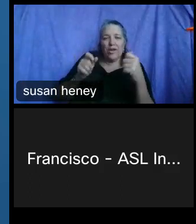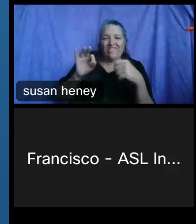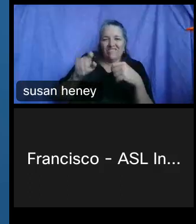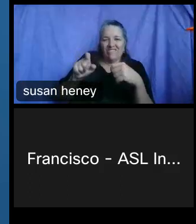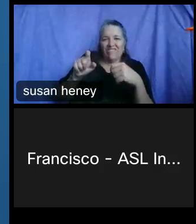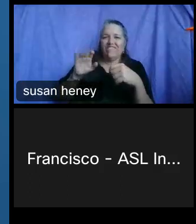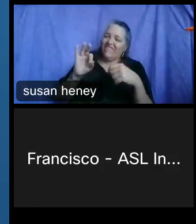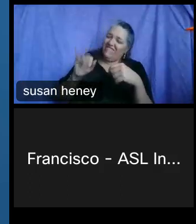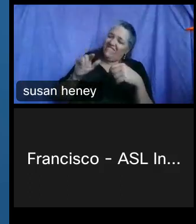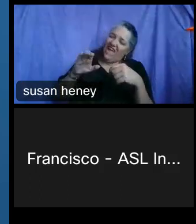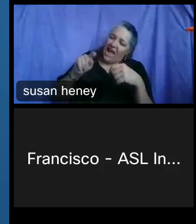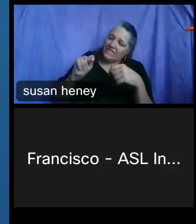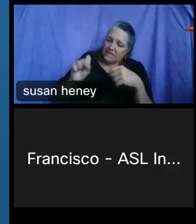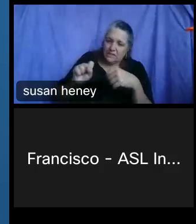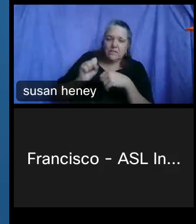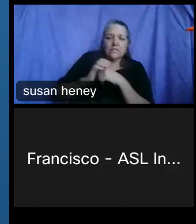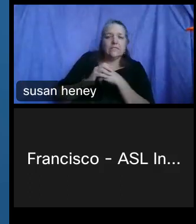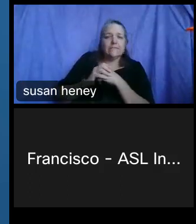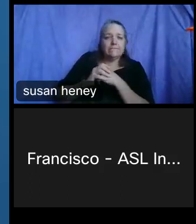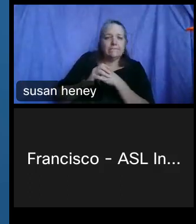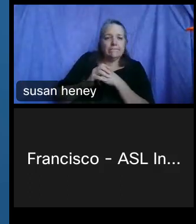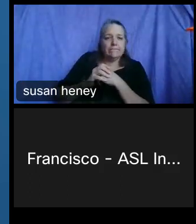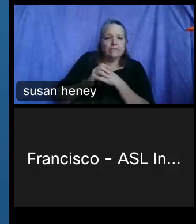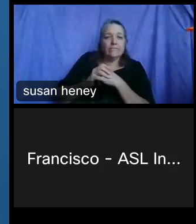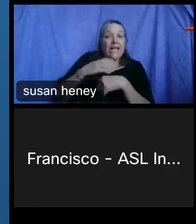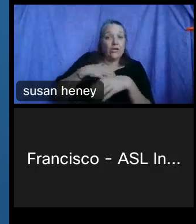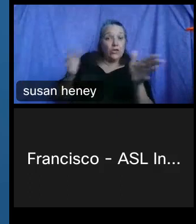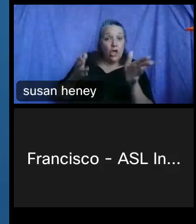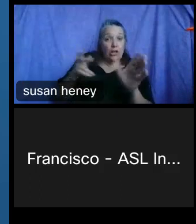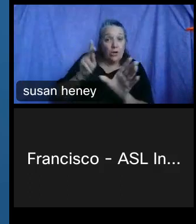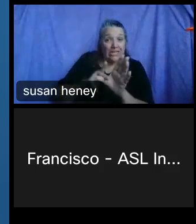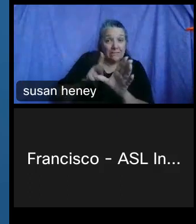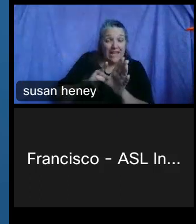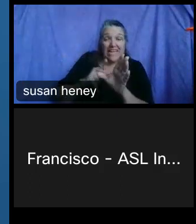submit your answers. And I encourage everyone to participate. Your five minutes starts right now.